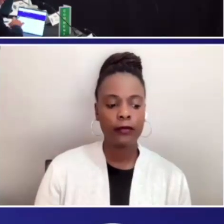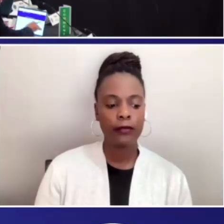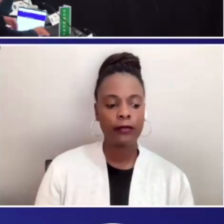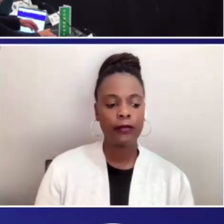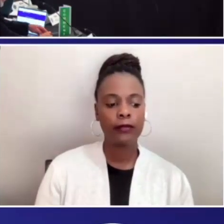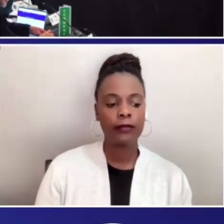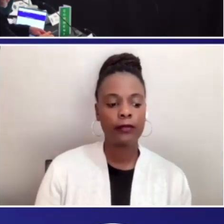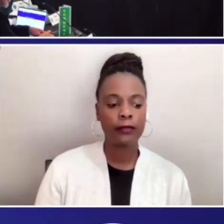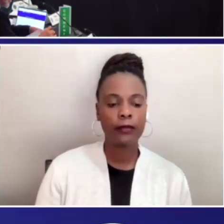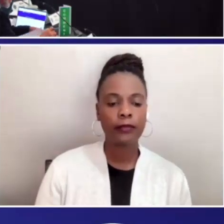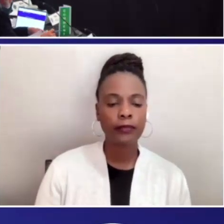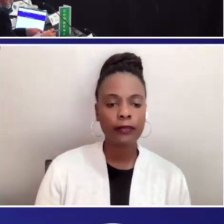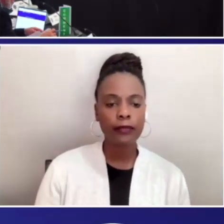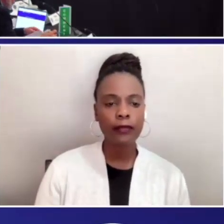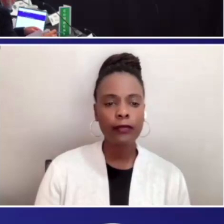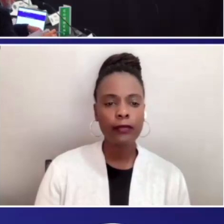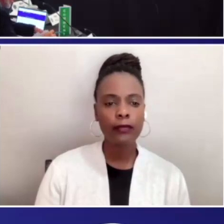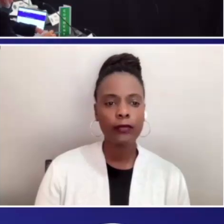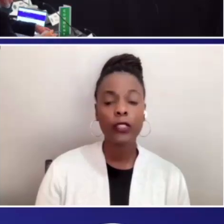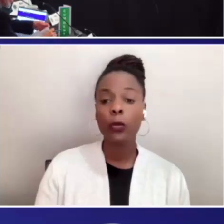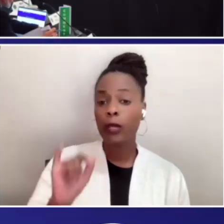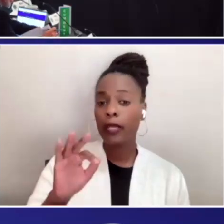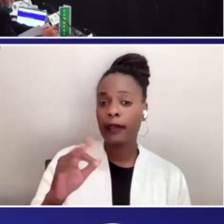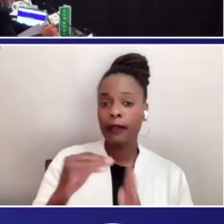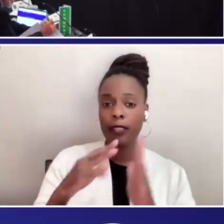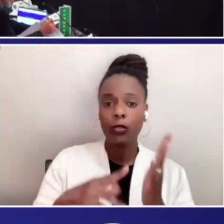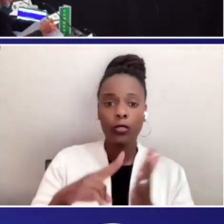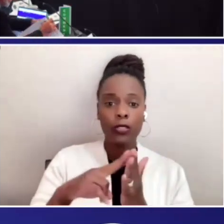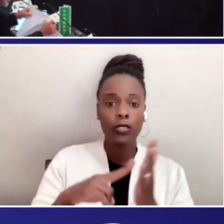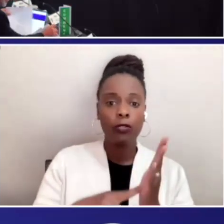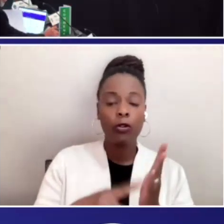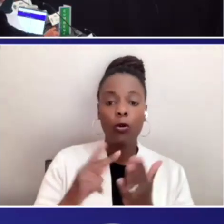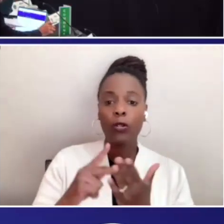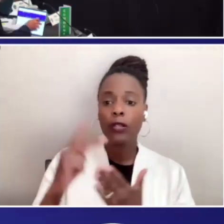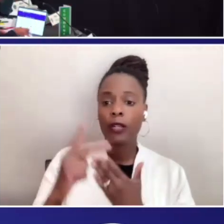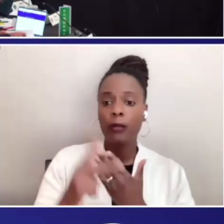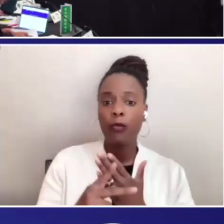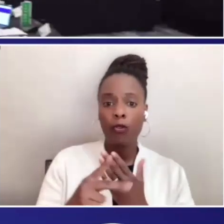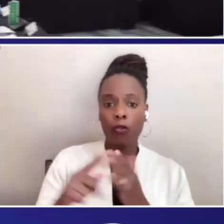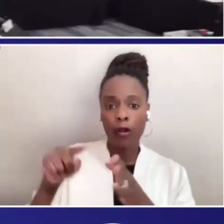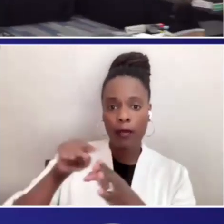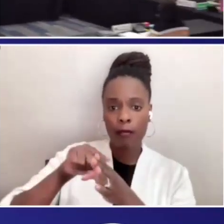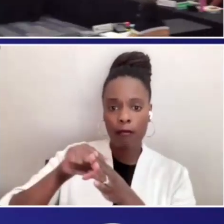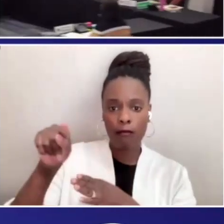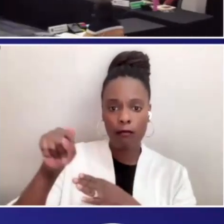So if the student is enrolled in a program of study past July 1,